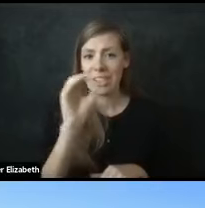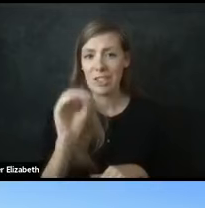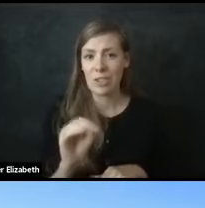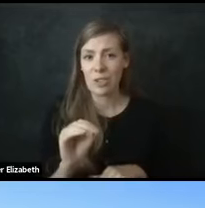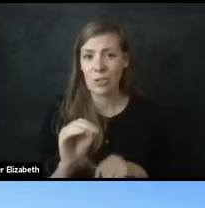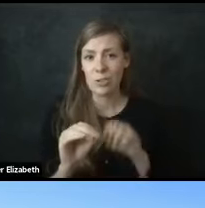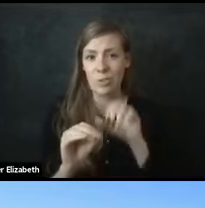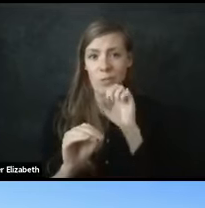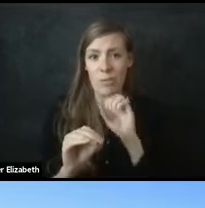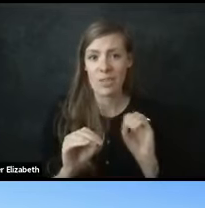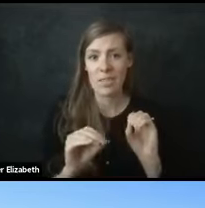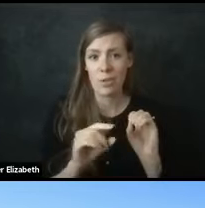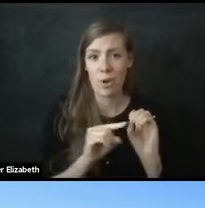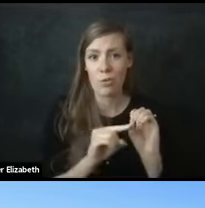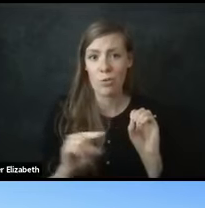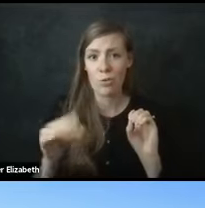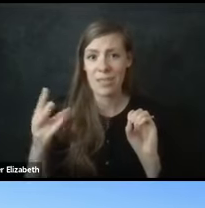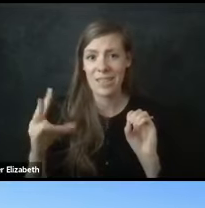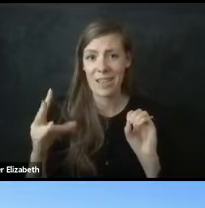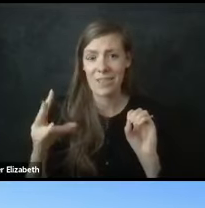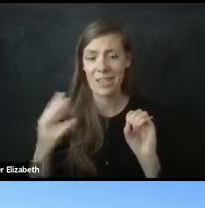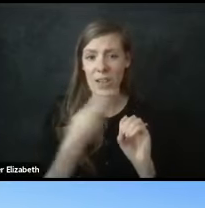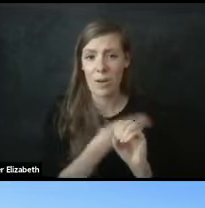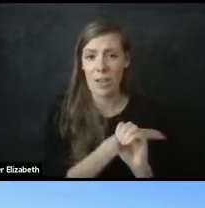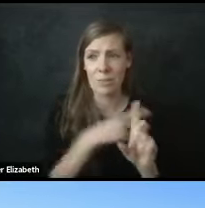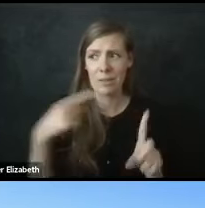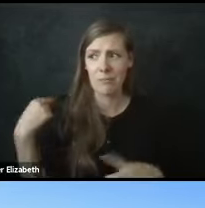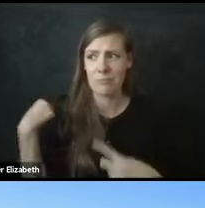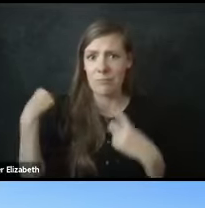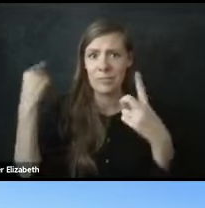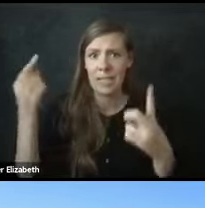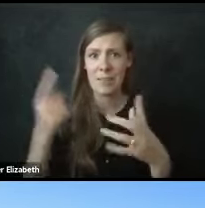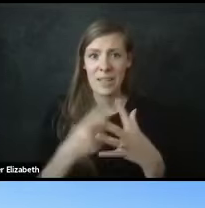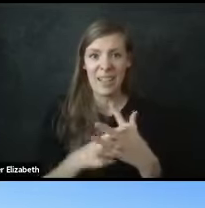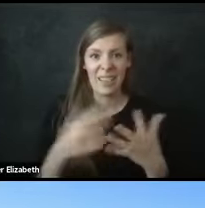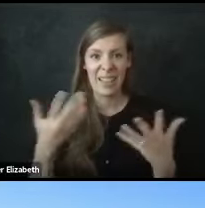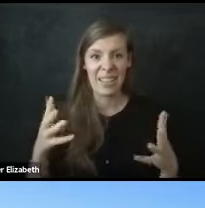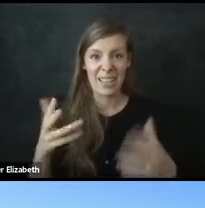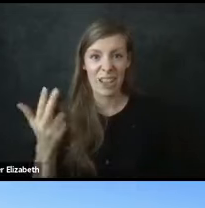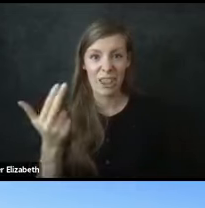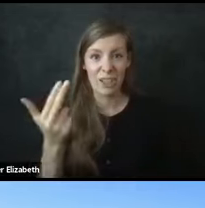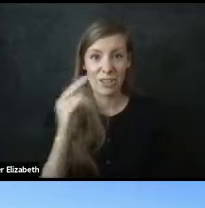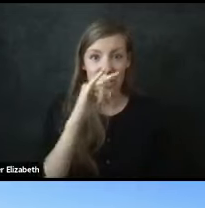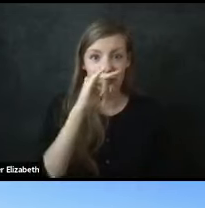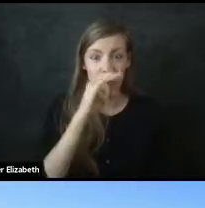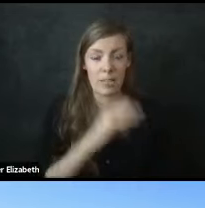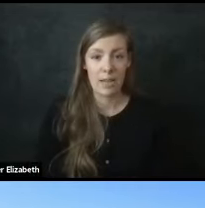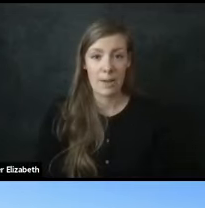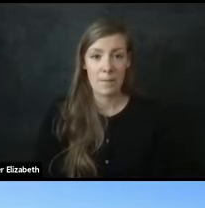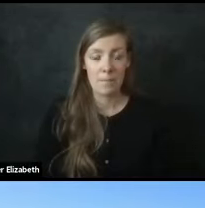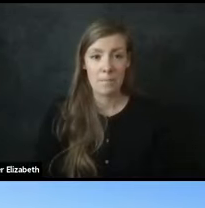have been hospitalized, and this is since the beginning of the pandemic, I imagine. And is the six numbers?